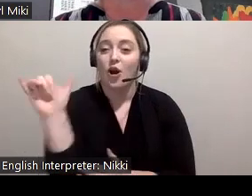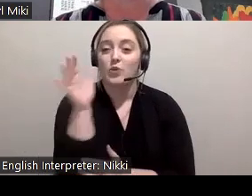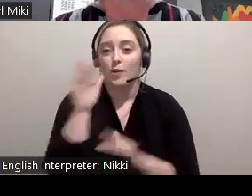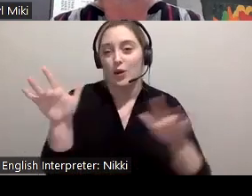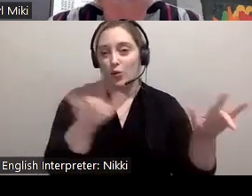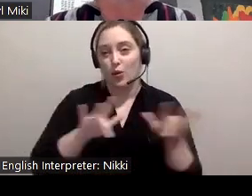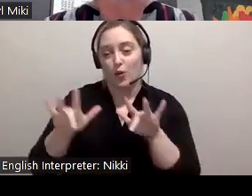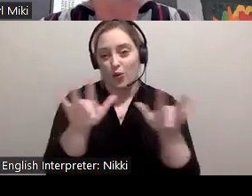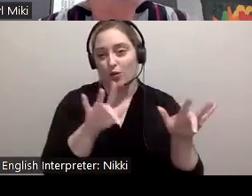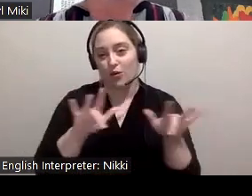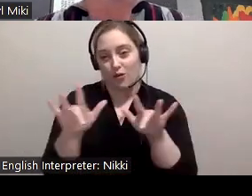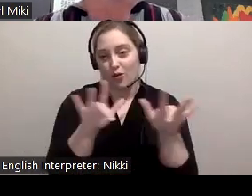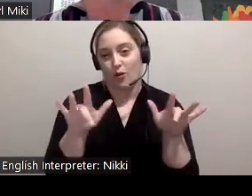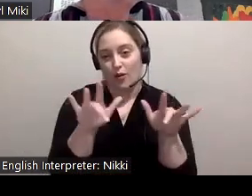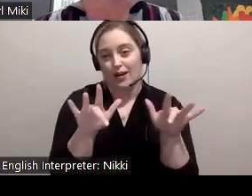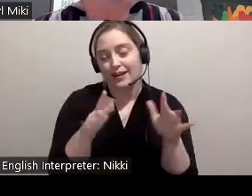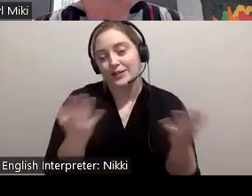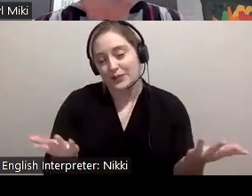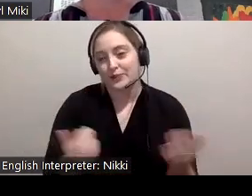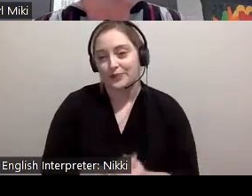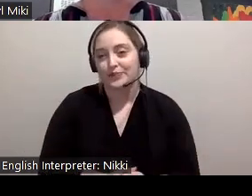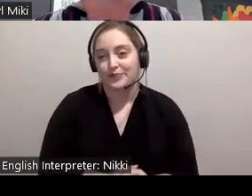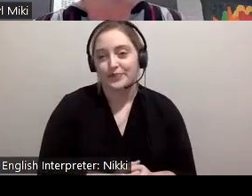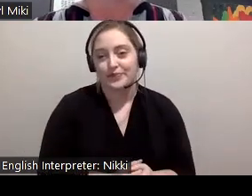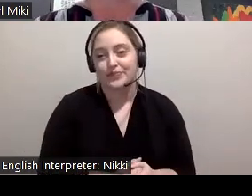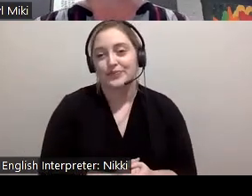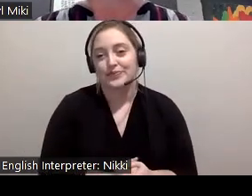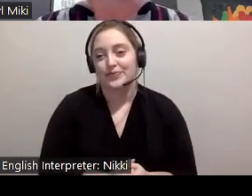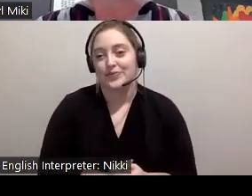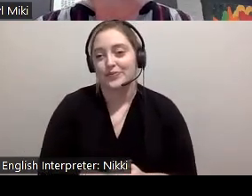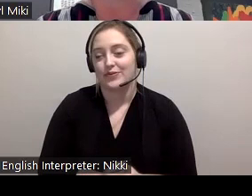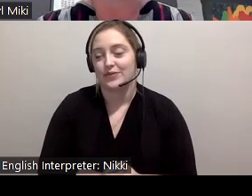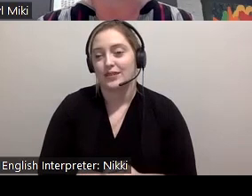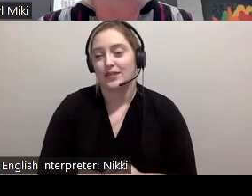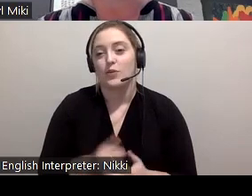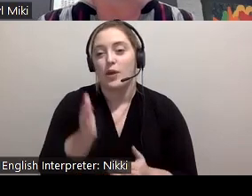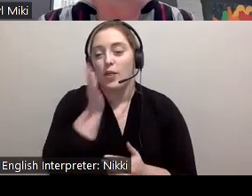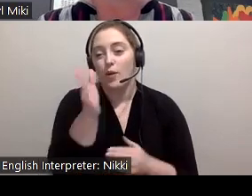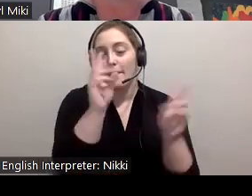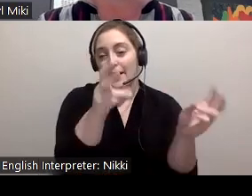session and so we should have the recording up for you next